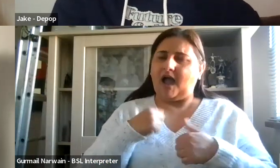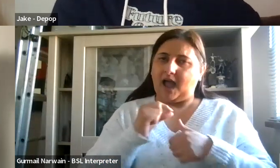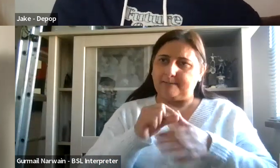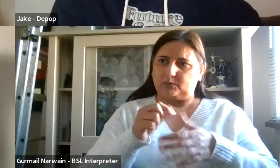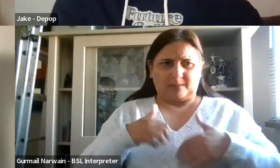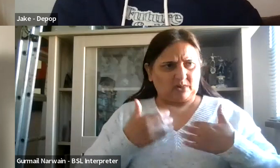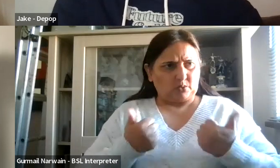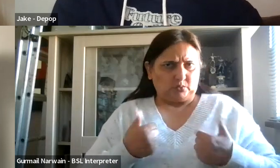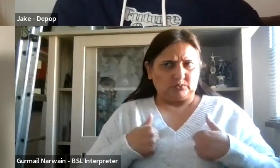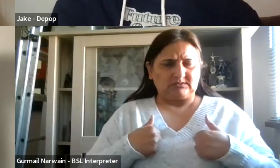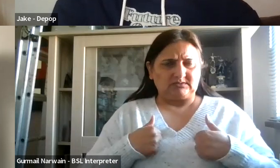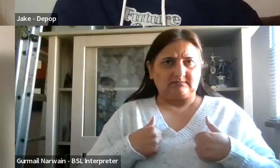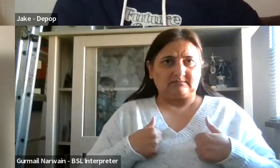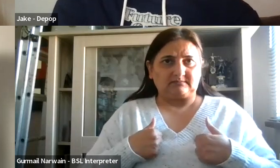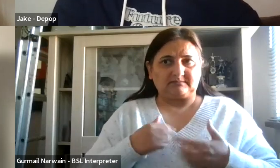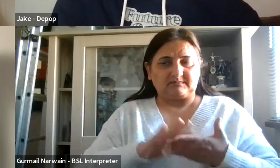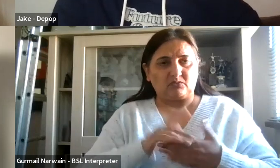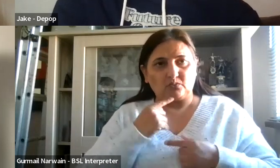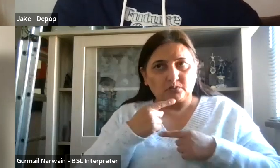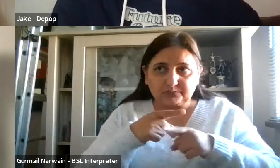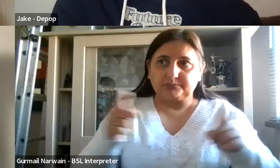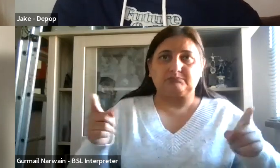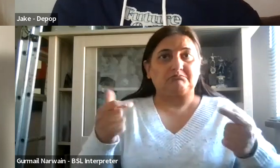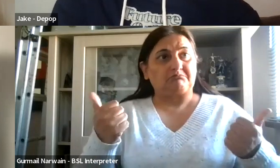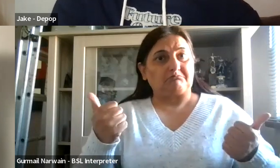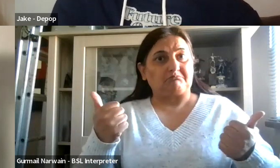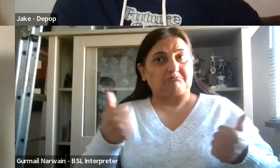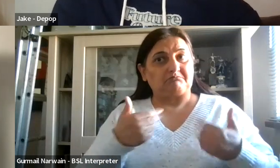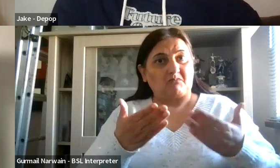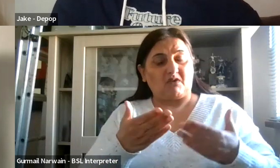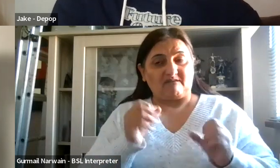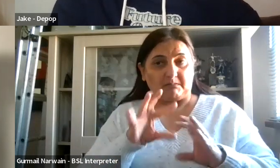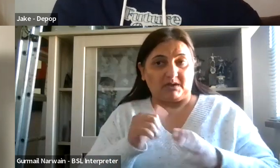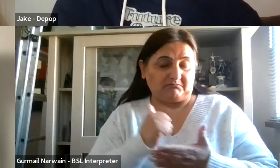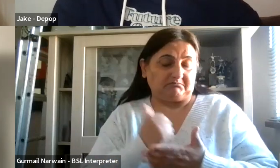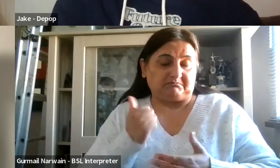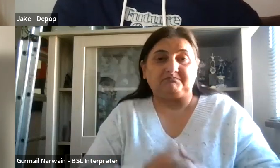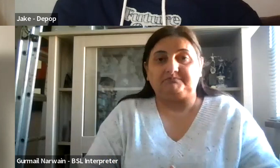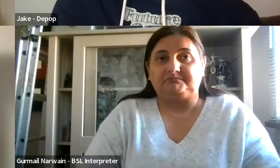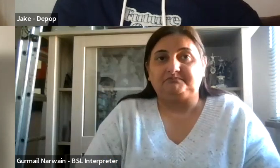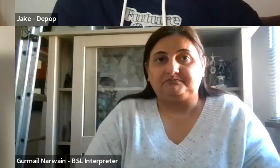So the fact that you're reaching out to people and an offering that is is brilliant at that